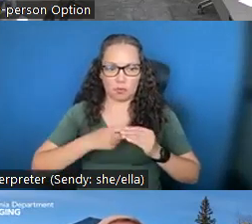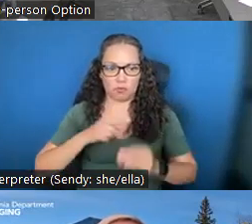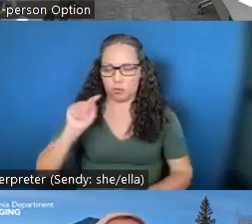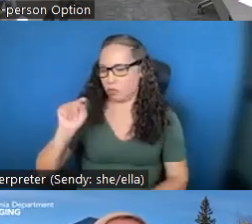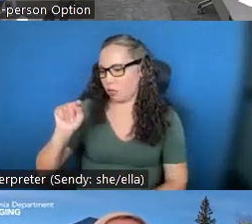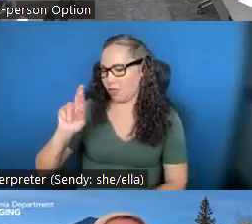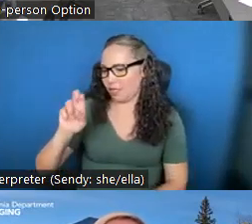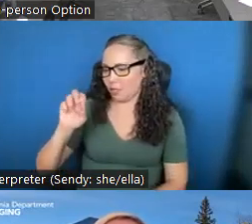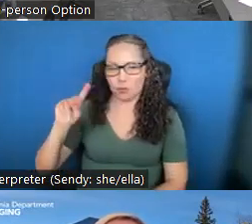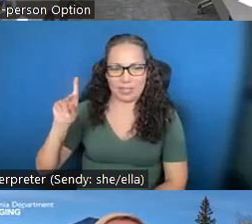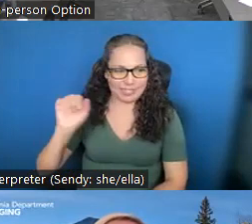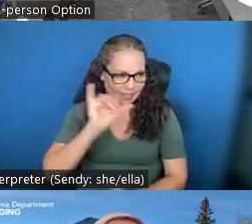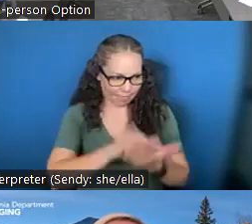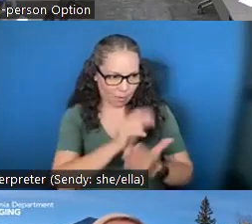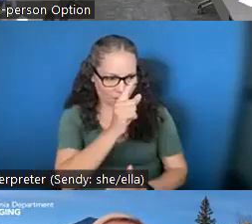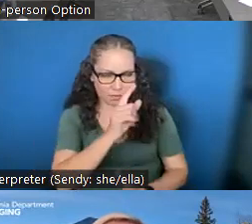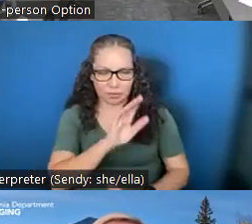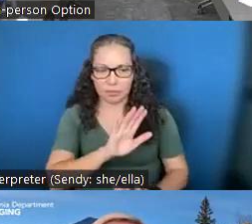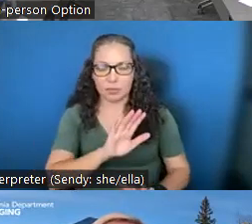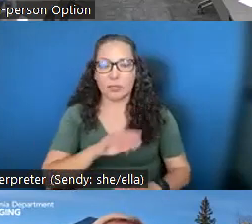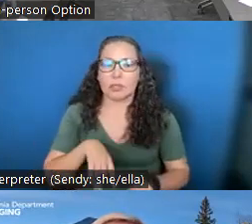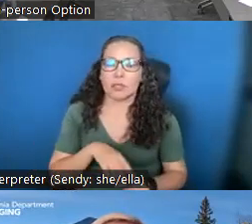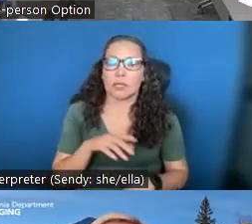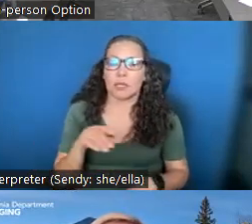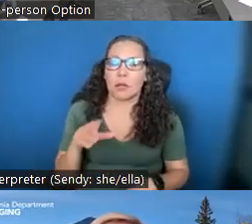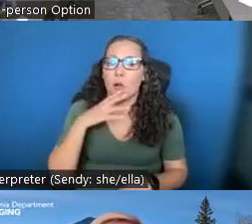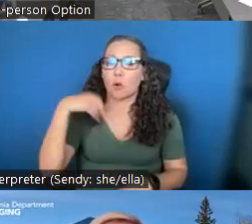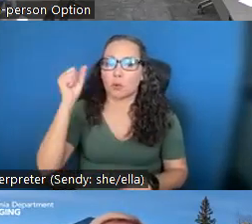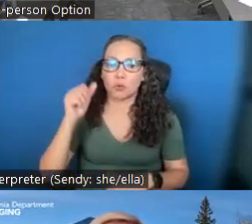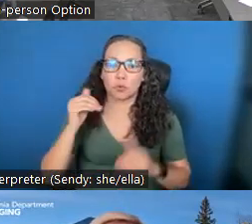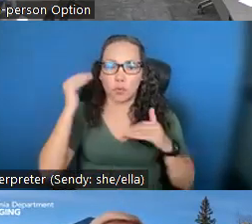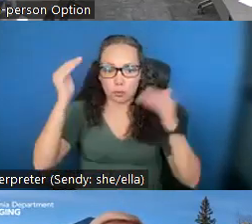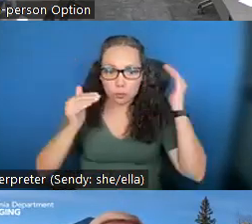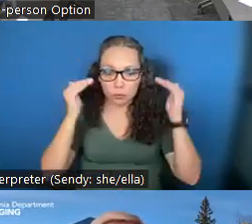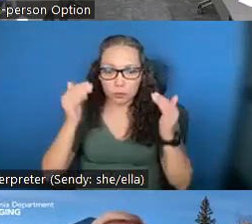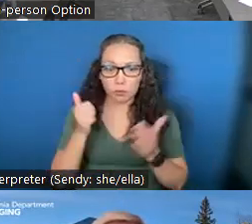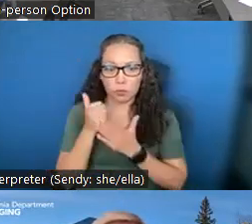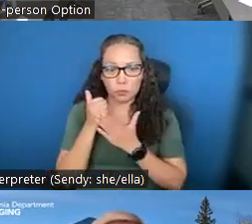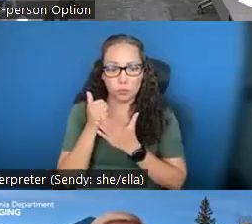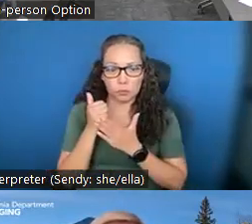go um older adults will face greater Social and Health vulnerabilities uh we see that